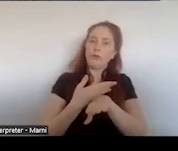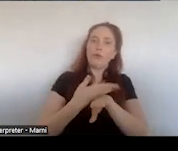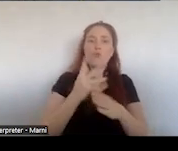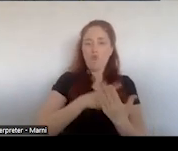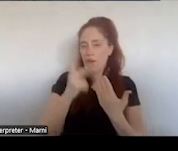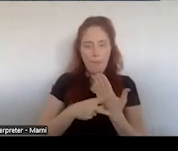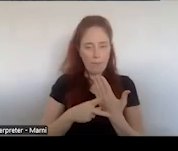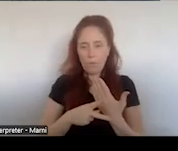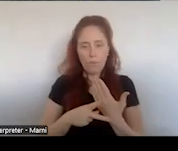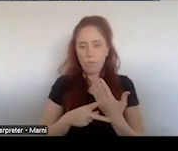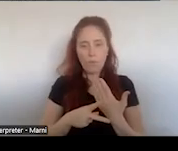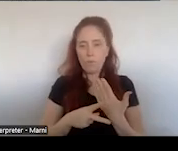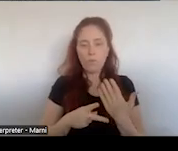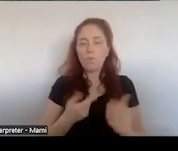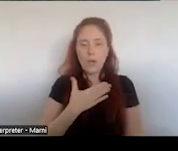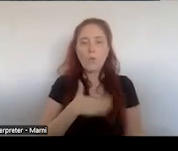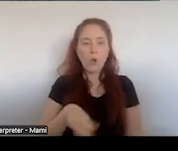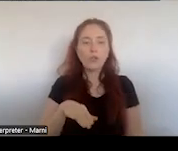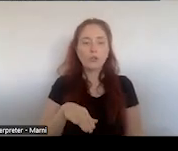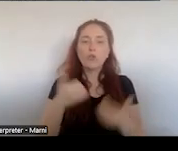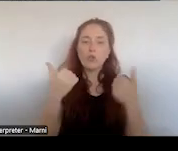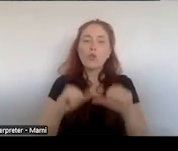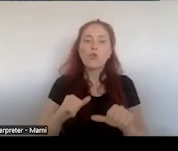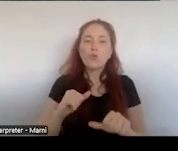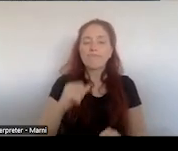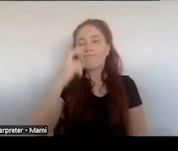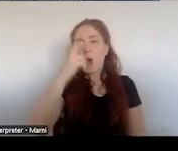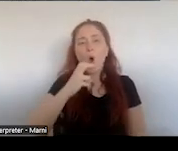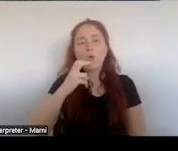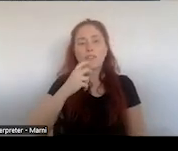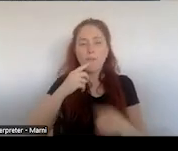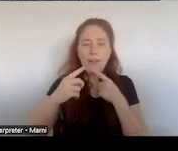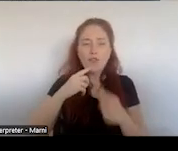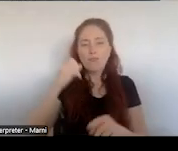placements for up to 12 months but recognising different parts of the sector or the different